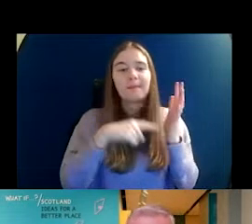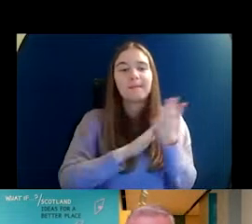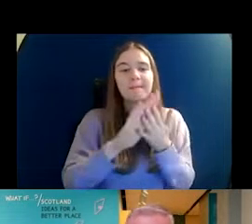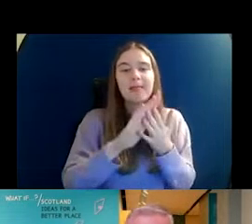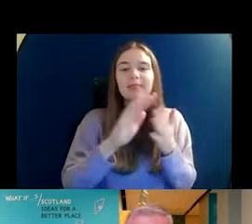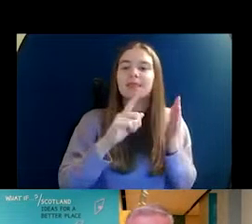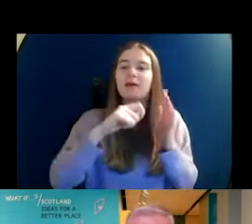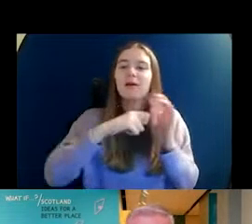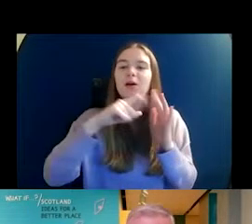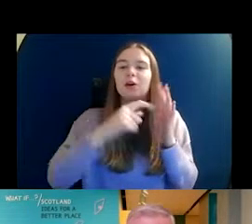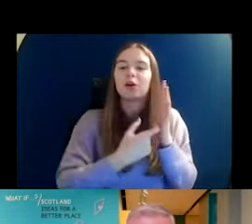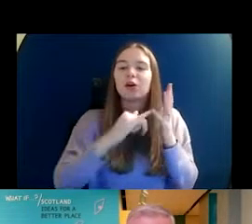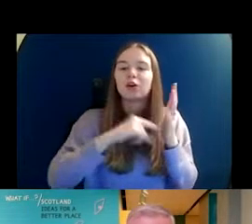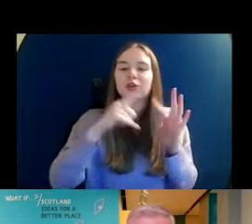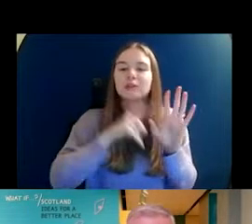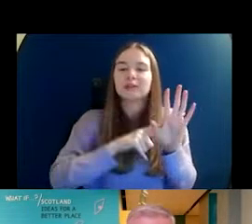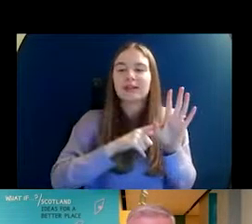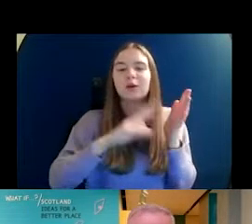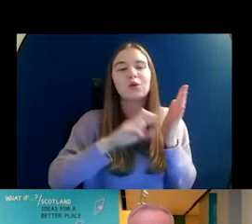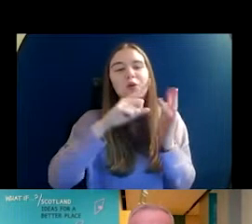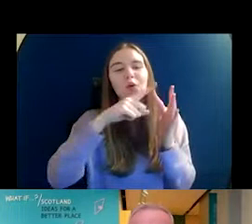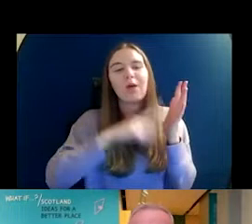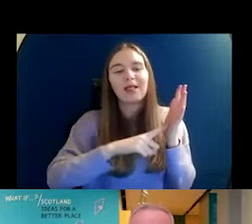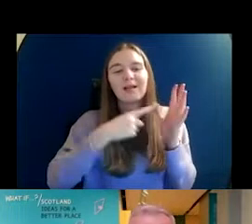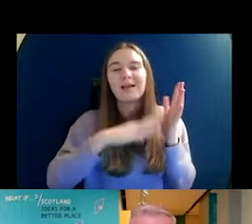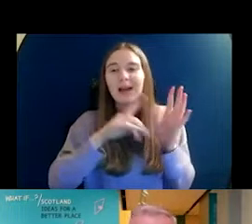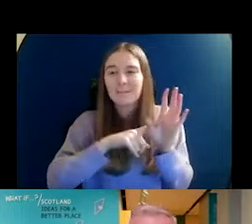from Dundee's Young Peoples Collective, which is a V&A co-design initiative